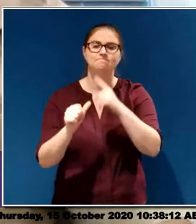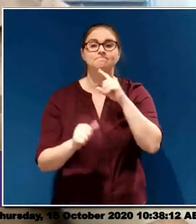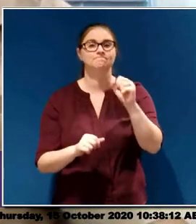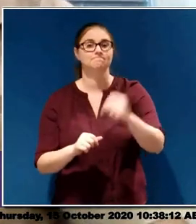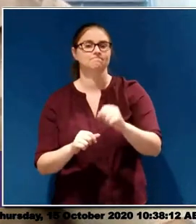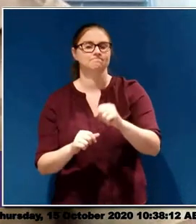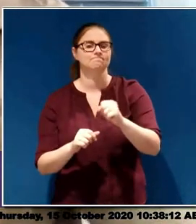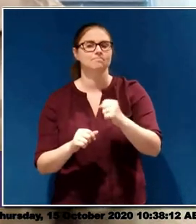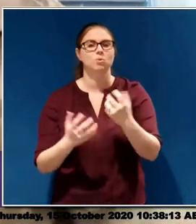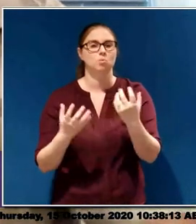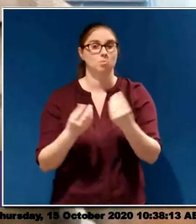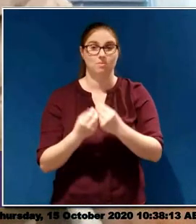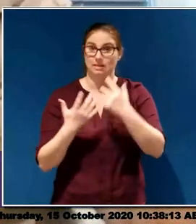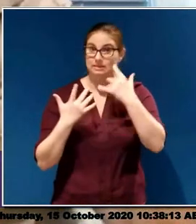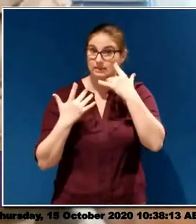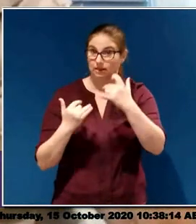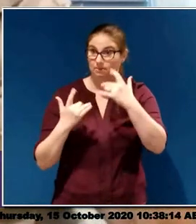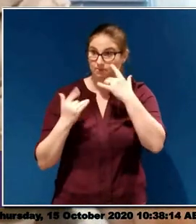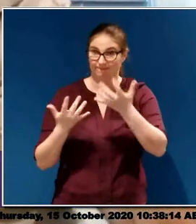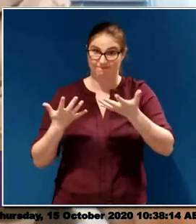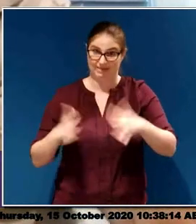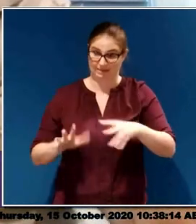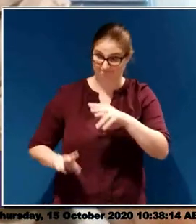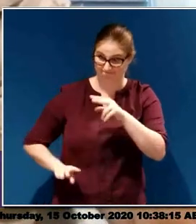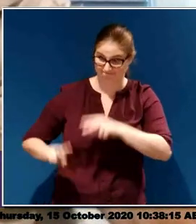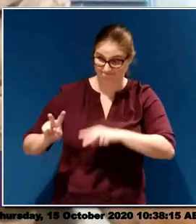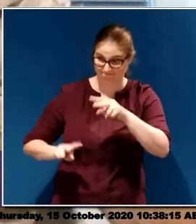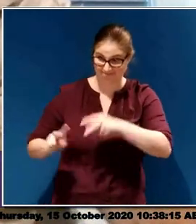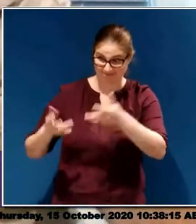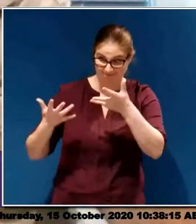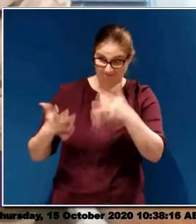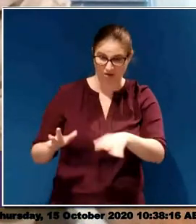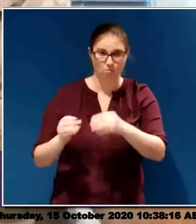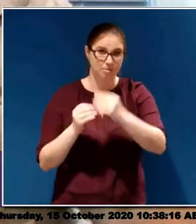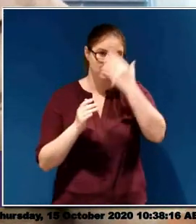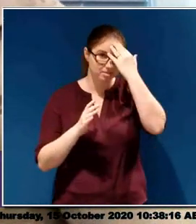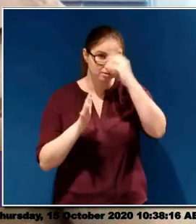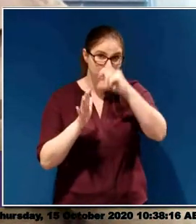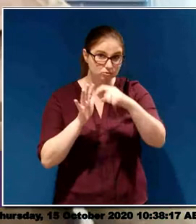clinical psychologist, Jack continued to see her every week, for therapy.